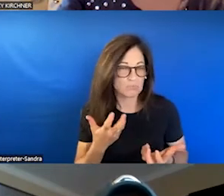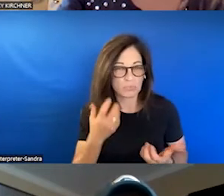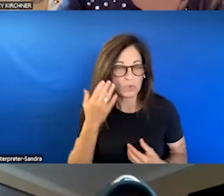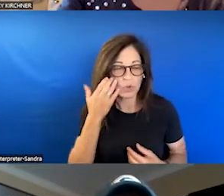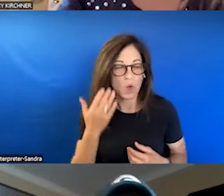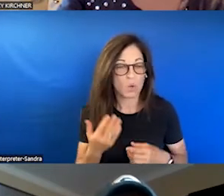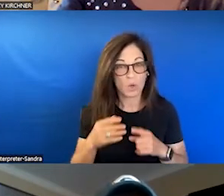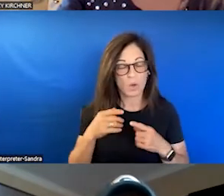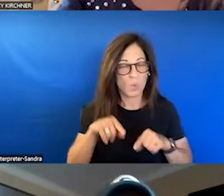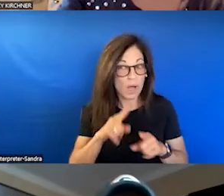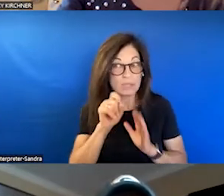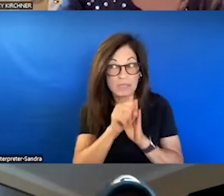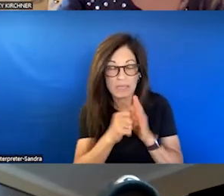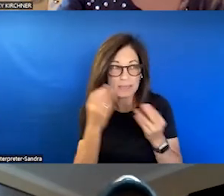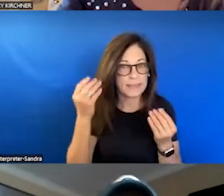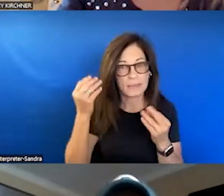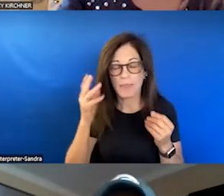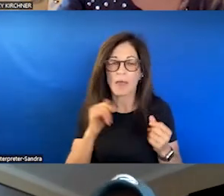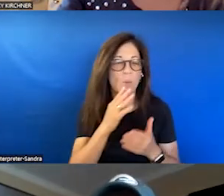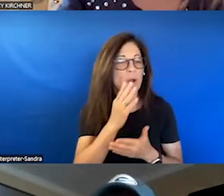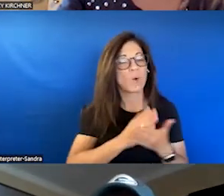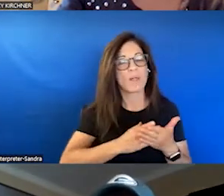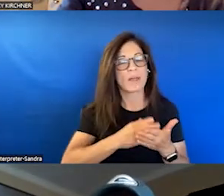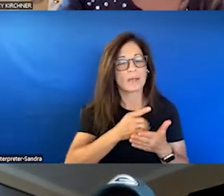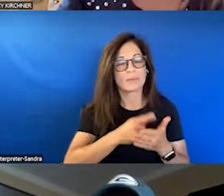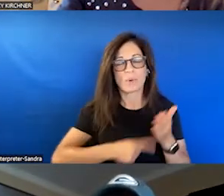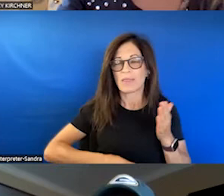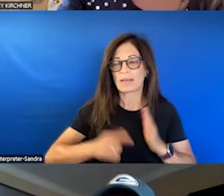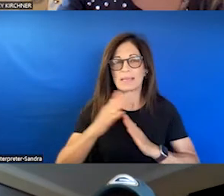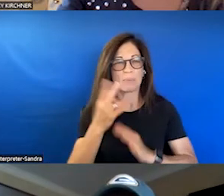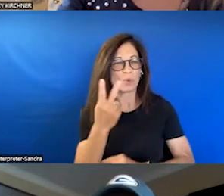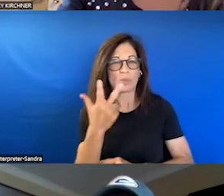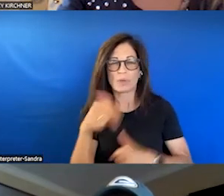THINK THROUGH THIS. WHAT ARE THE, TOP TWO, THREE, CHALLENGES YOU ARE SEEING ON A CONSISTENT BASIS.